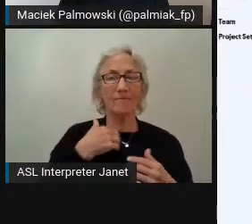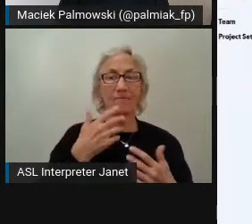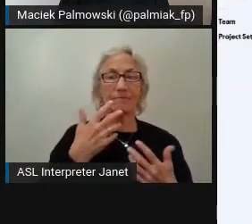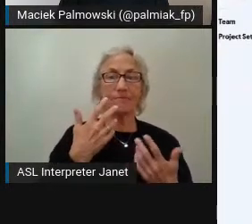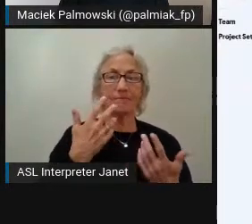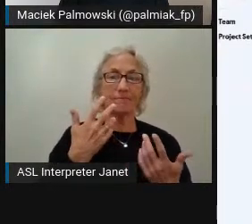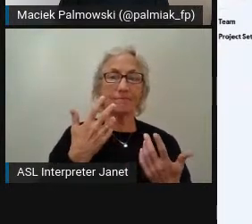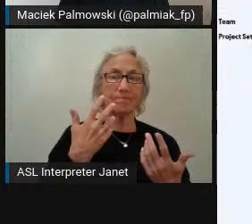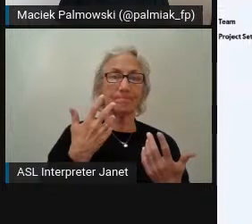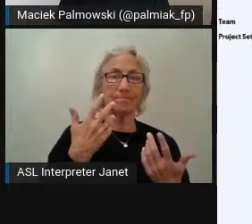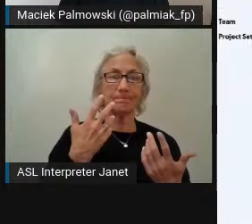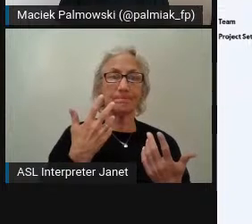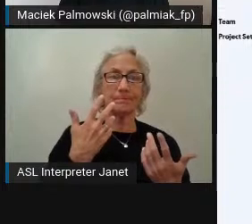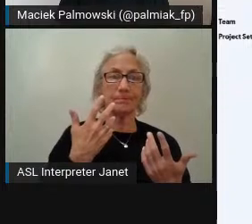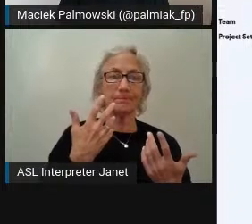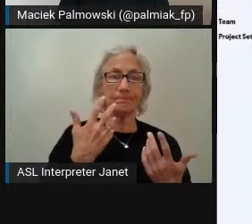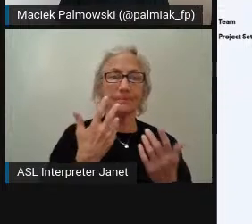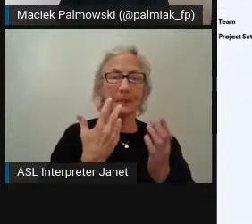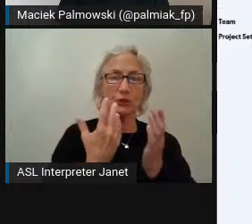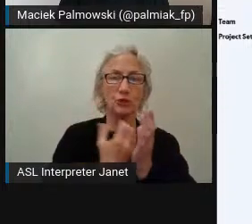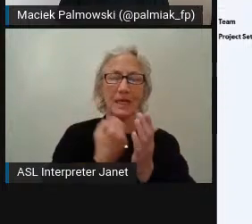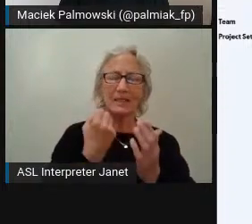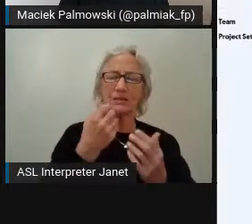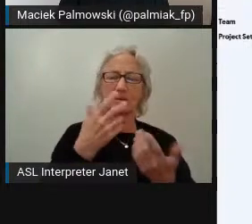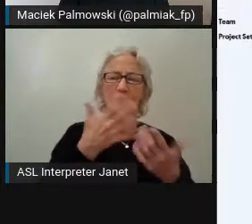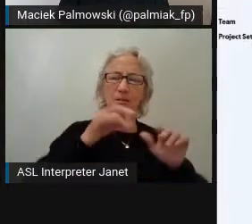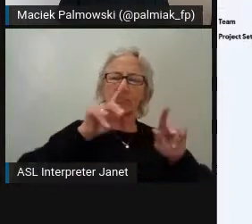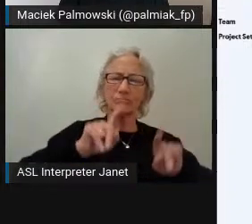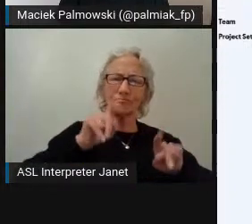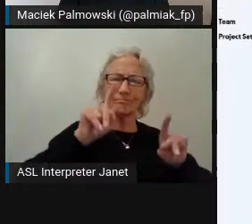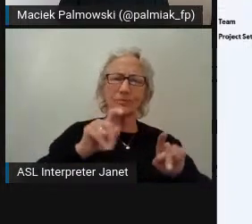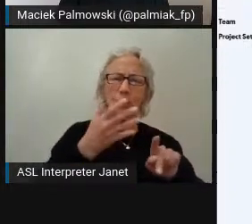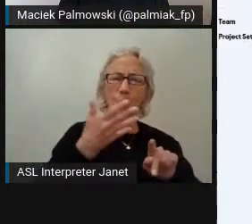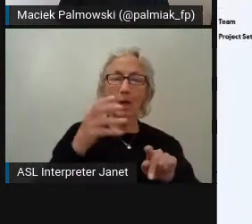this. On the right we still have nothing changed but now we